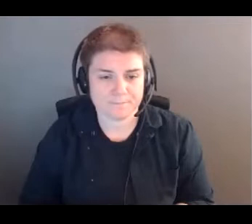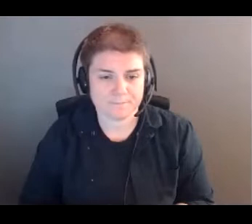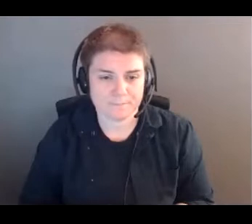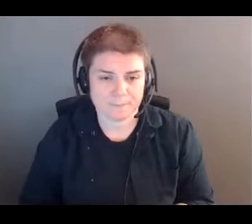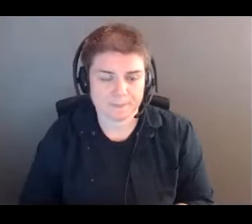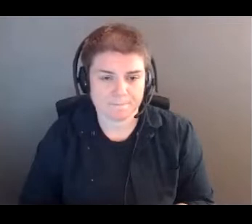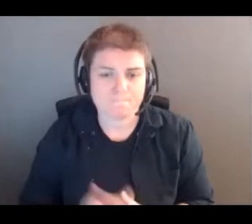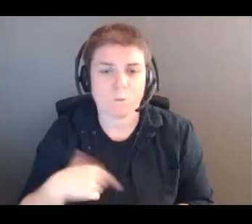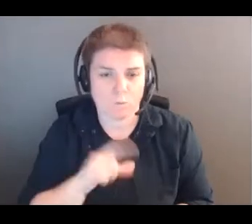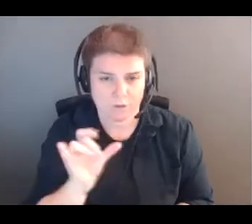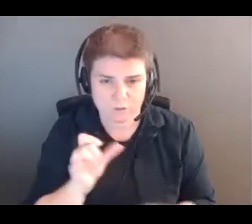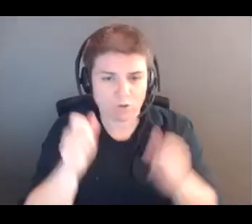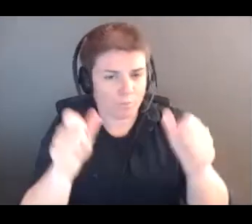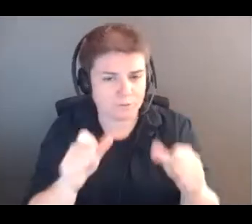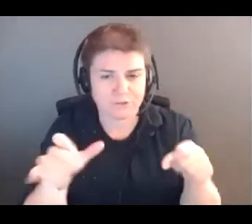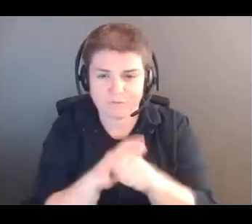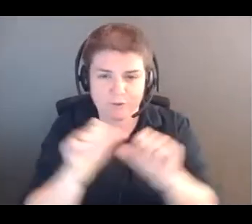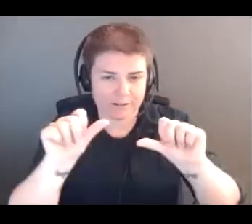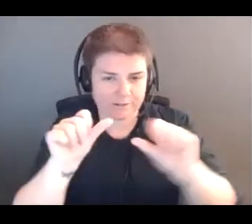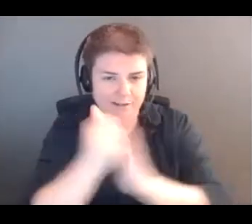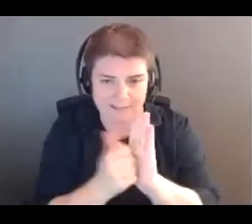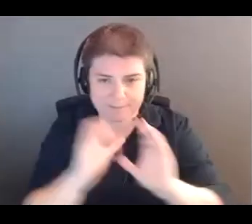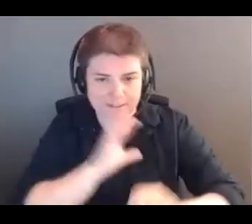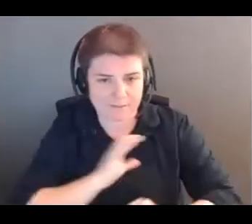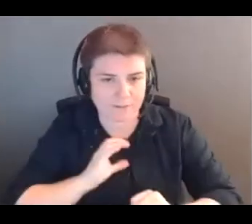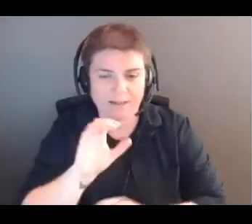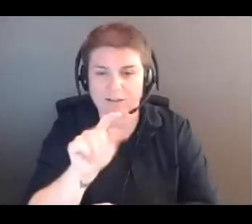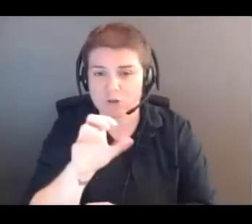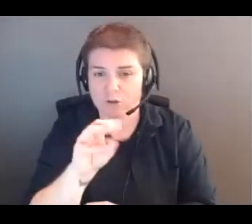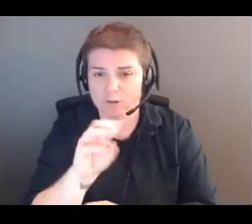posted the full assessment committee Terms of Reference on our website with the guidelines,